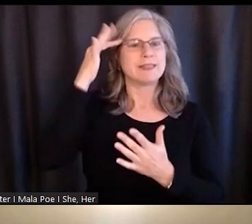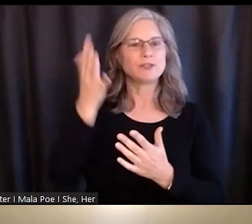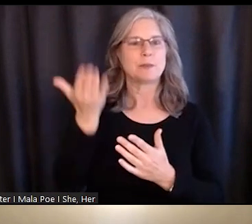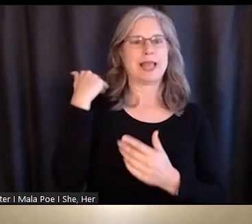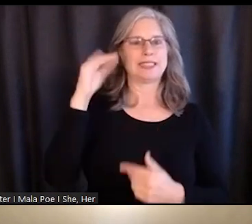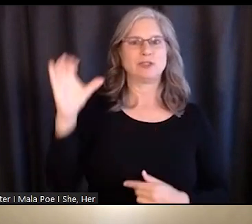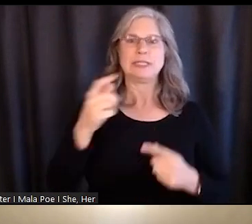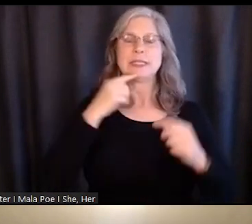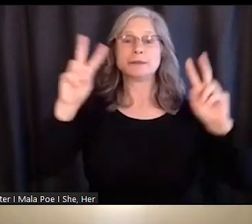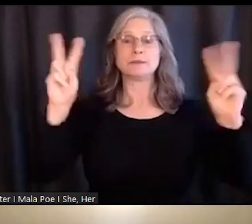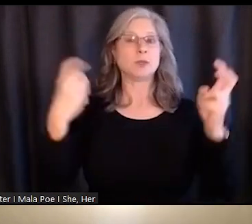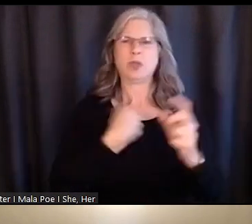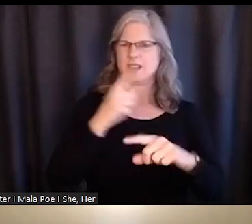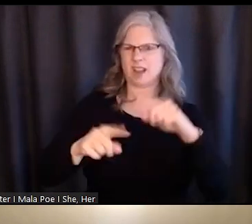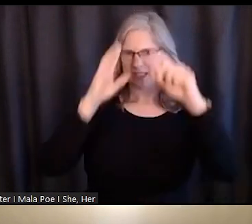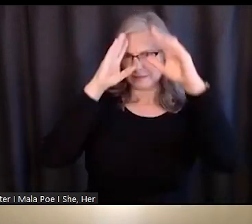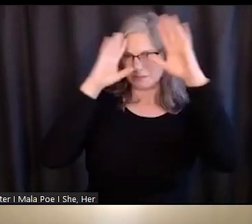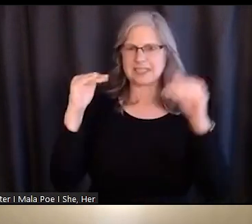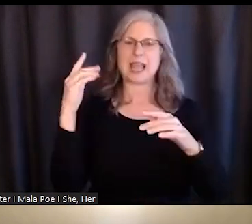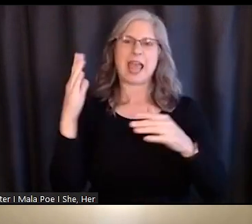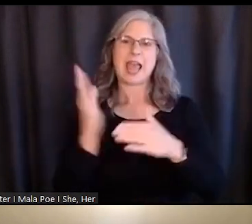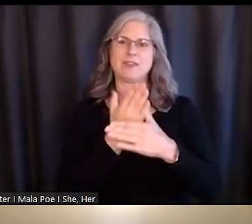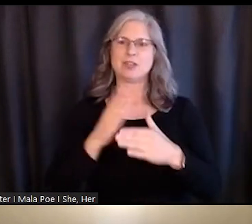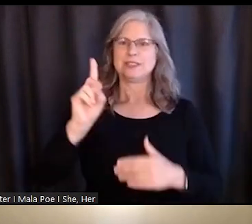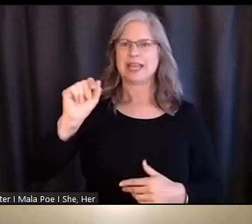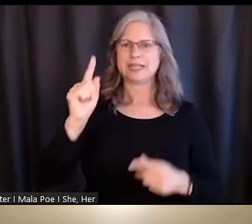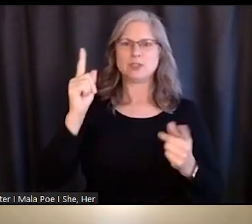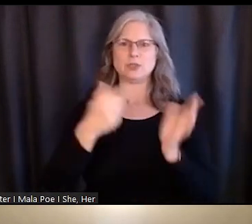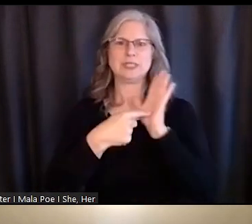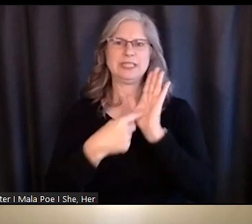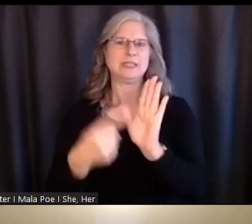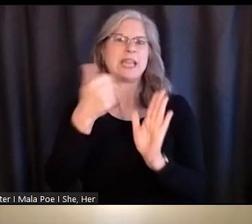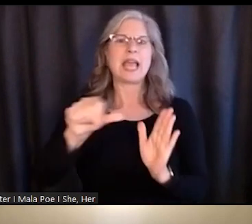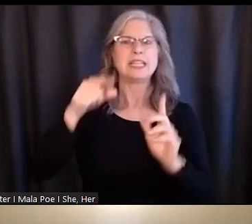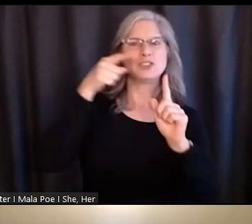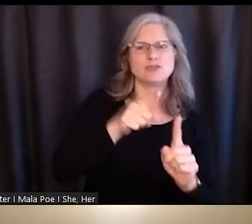'We cannot expect average data to yield any direct answer to the question, "what is the form of the individual function?"'